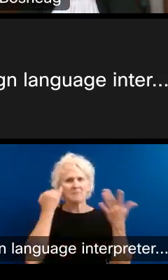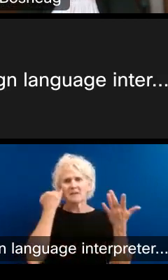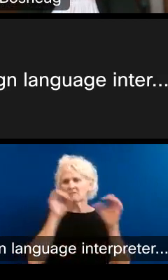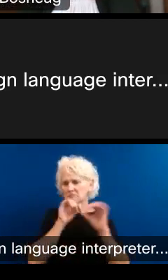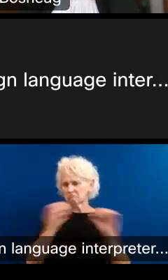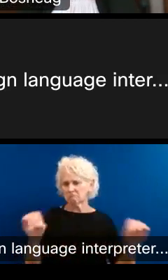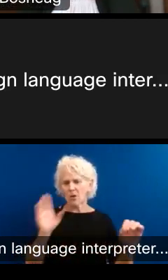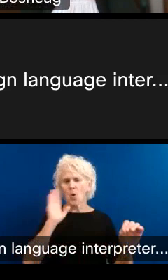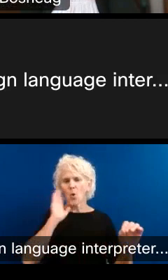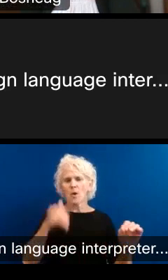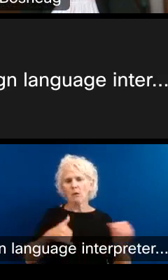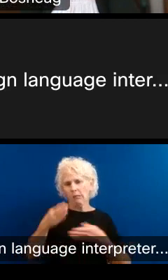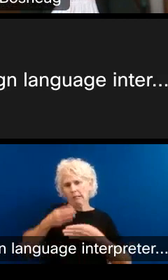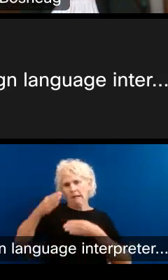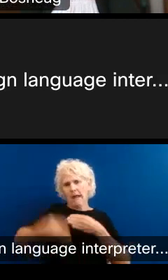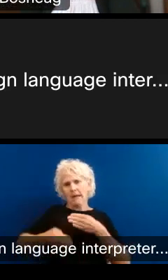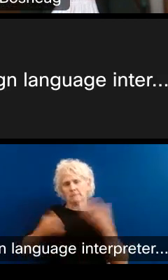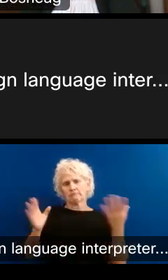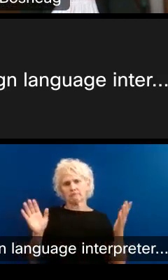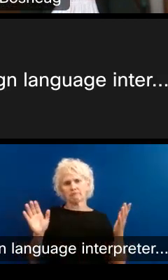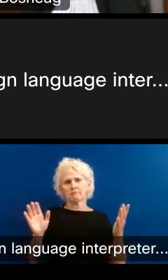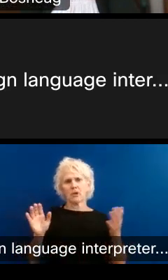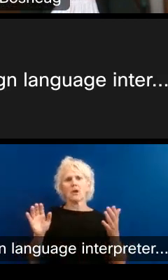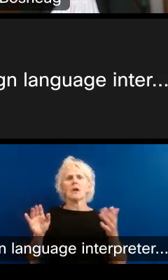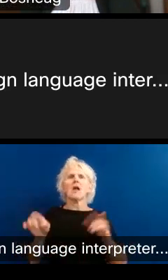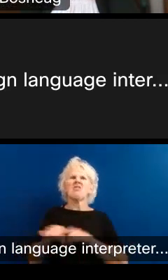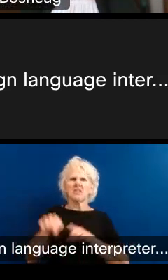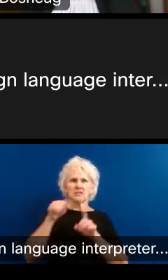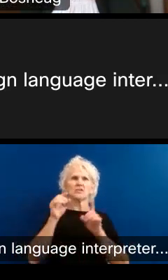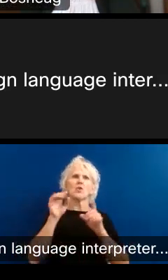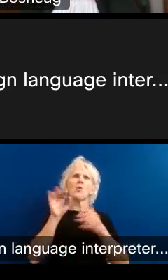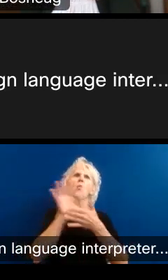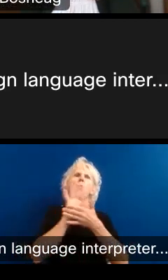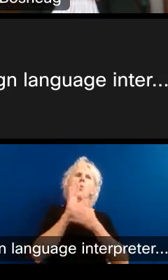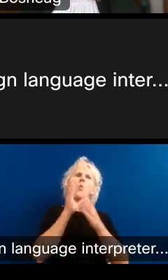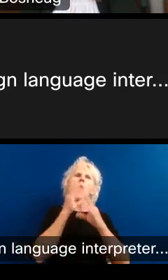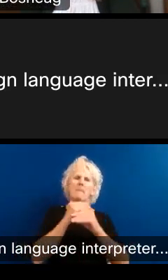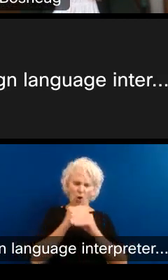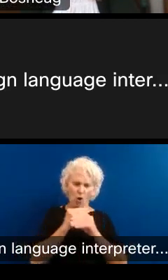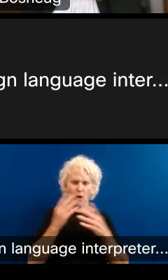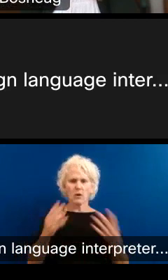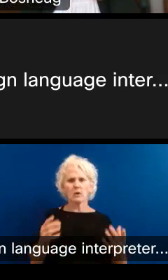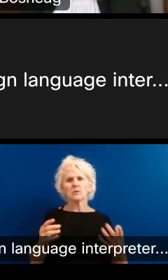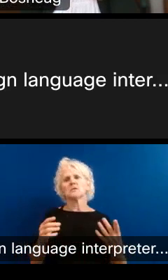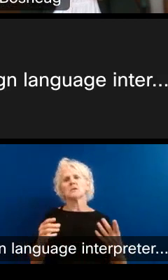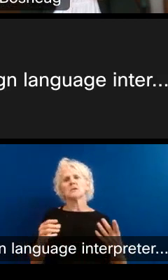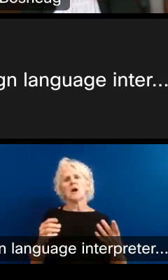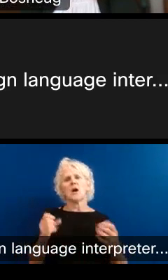end the recording and the webinar. And as Ashley mentioned, the webinar recording,